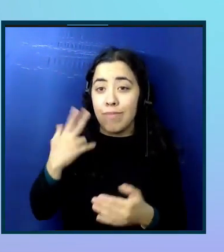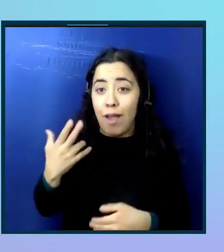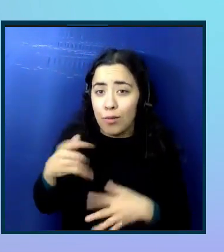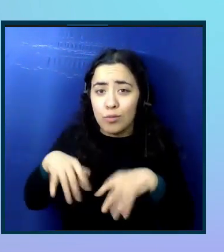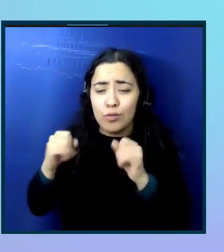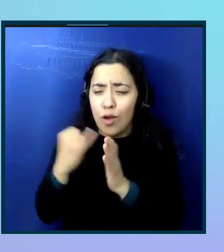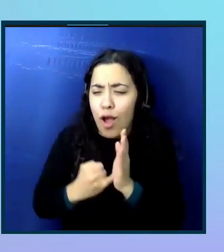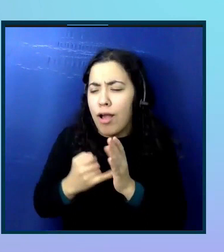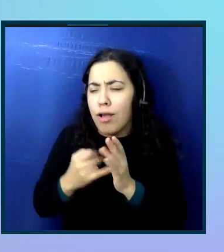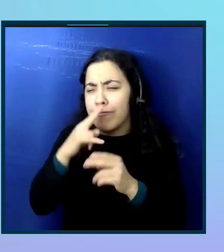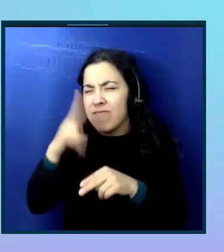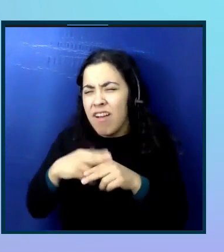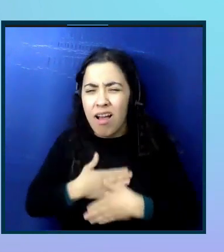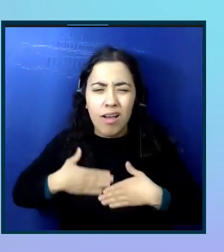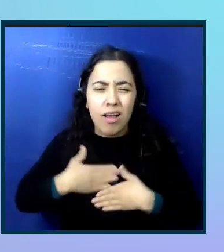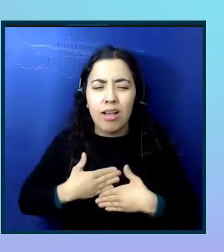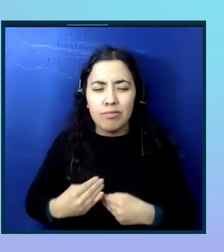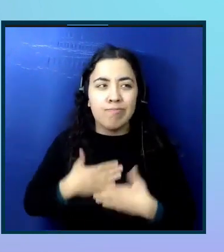and I took art in high school, and it's fun, and it inspired me to come